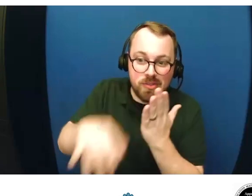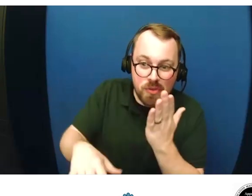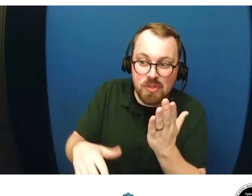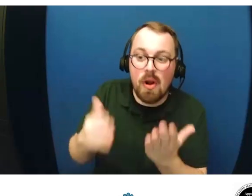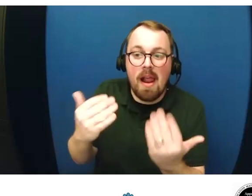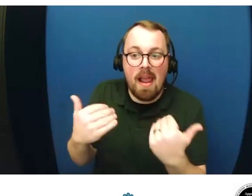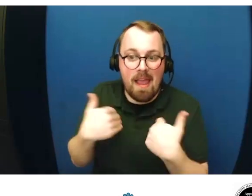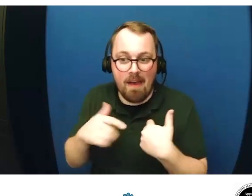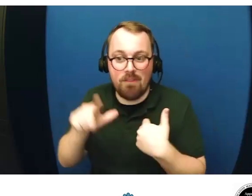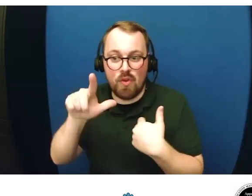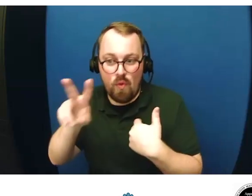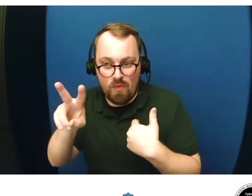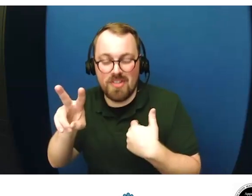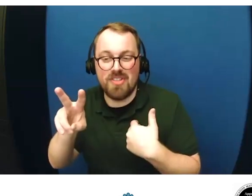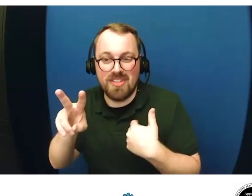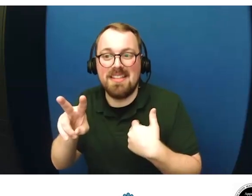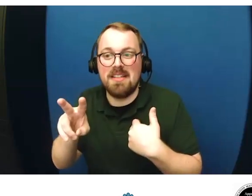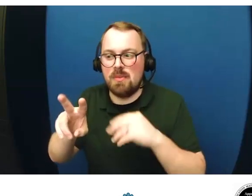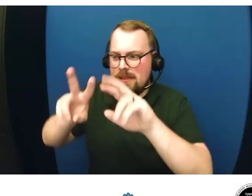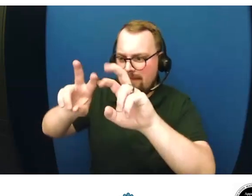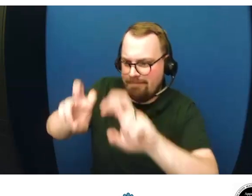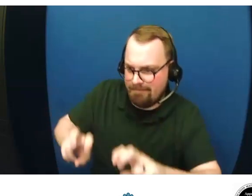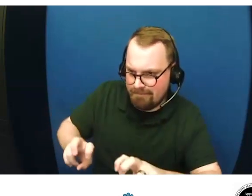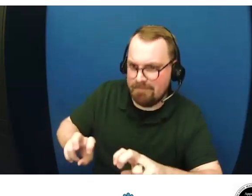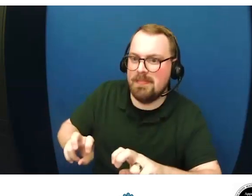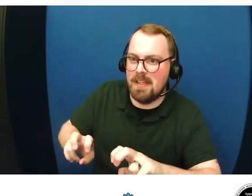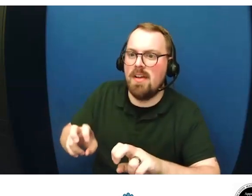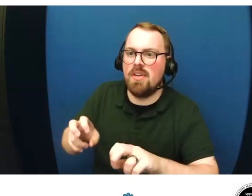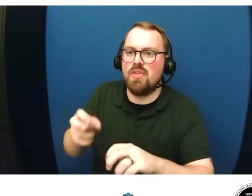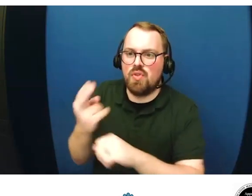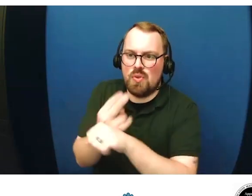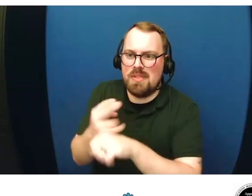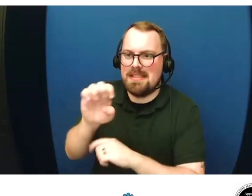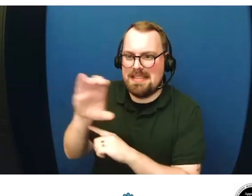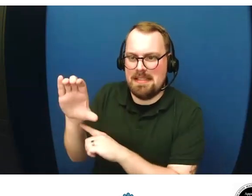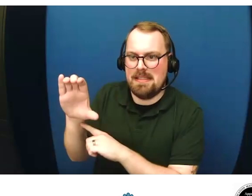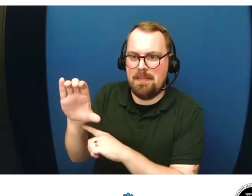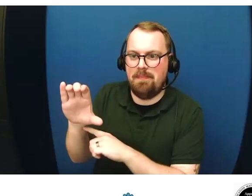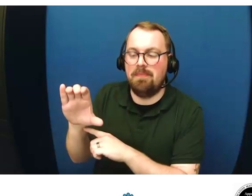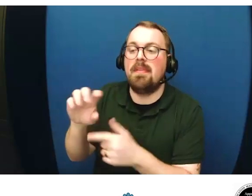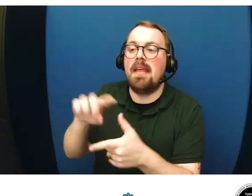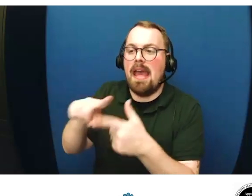have low vision are evaluated in the ECC [Expanded Core Curriculum]. And supported through the ECC.